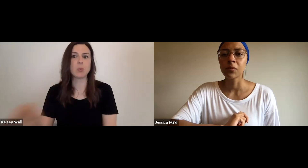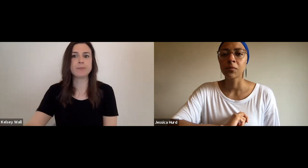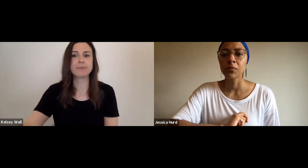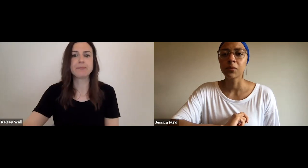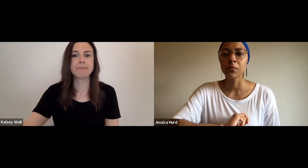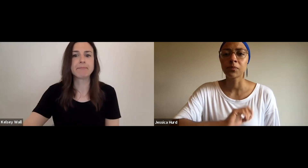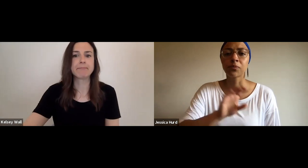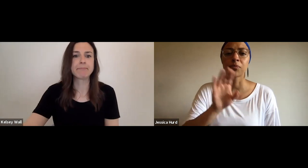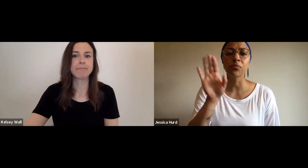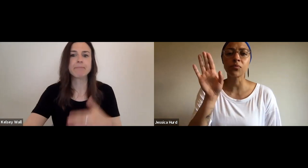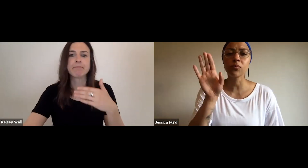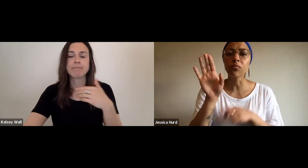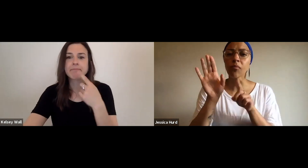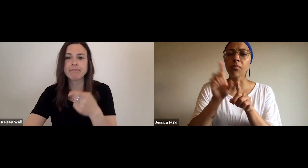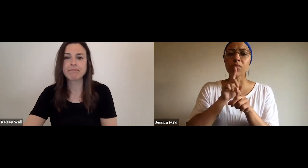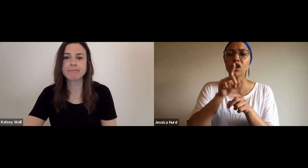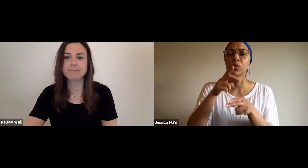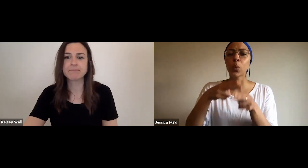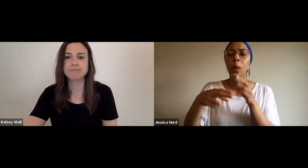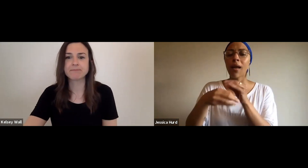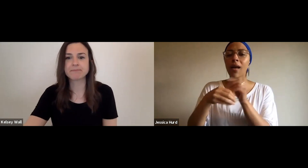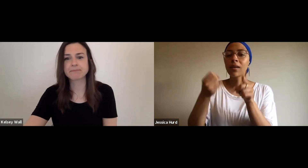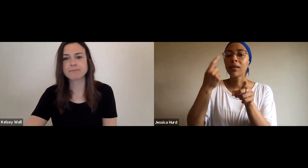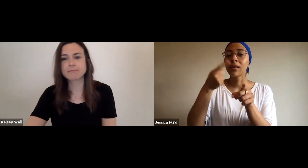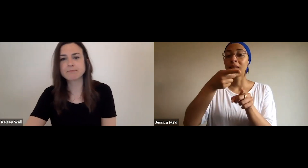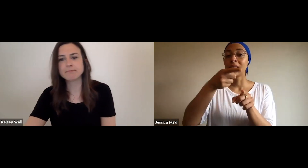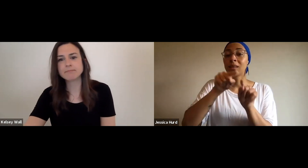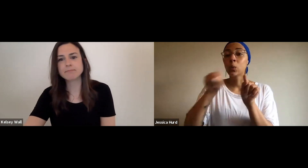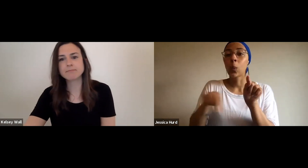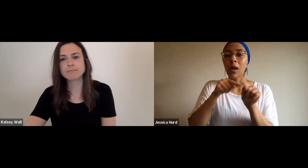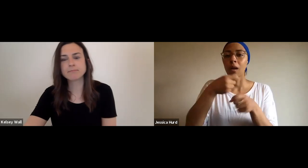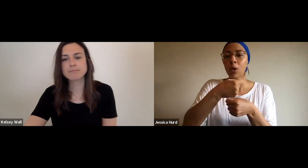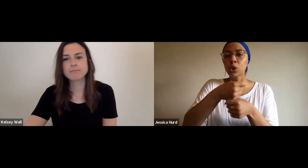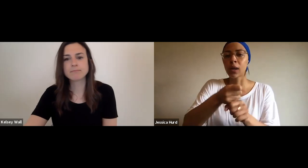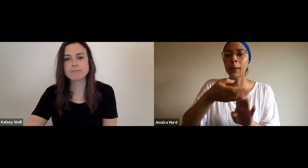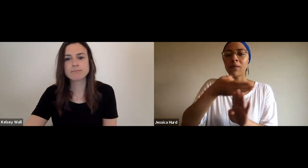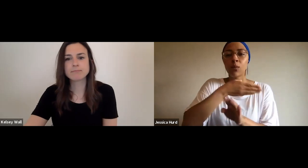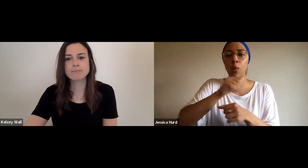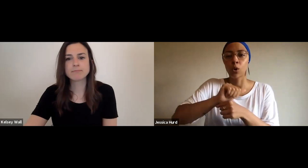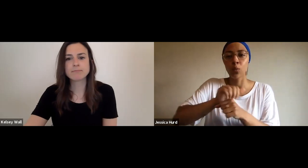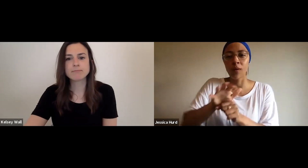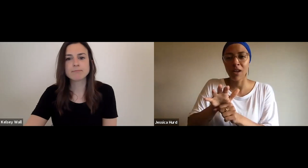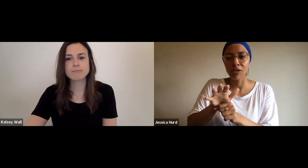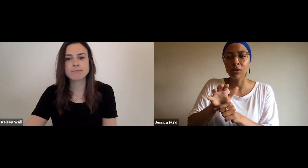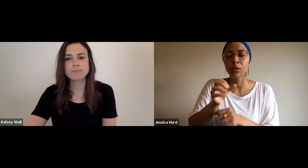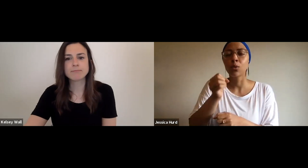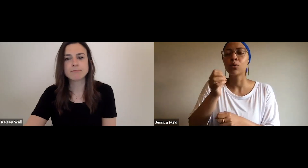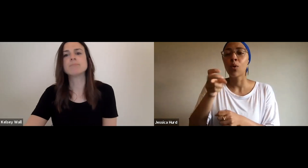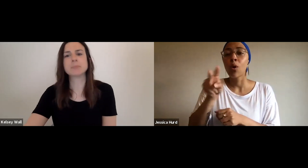these different aspects of your self-care. Jessica: Just want to add quickly, with this,